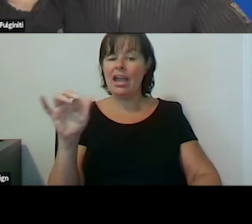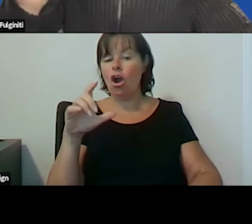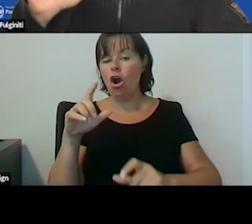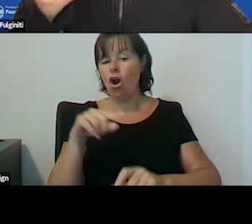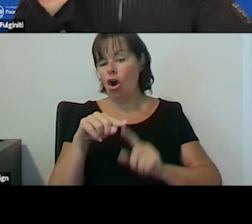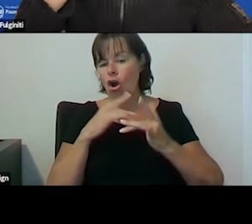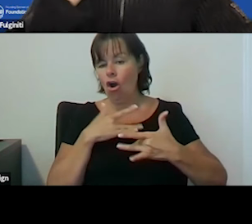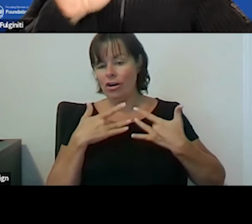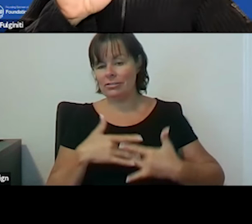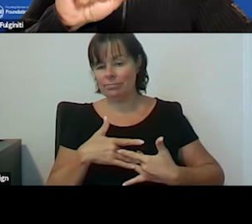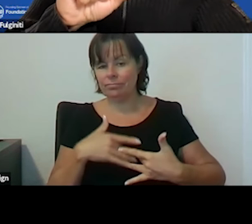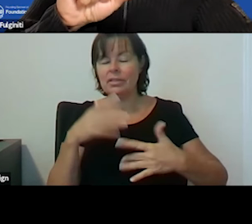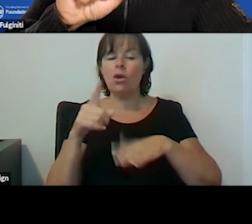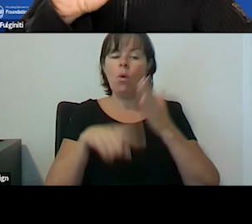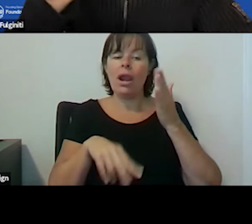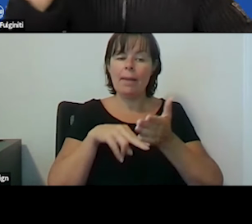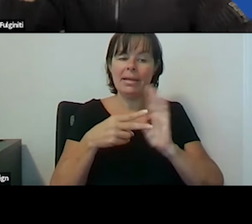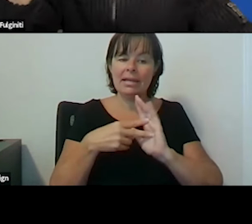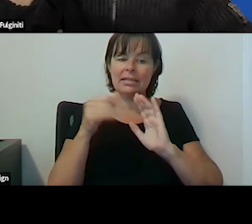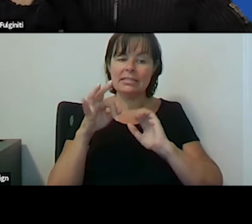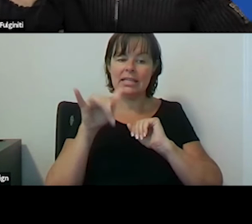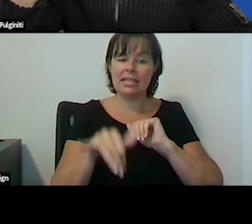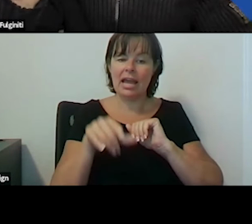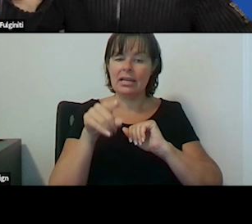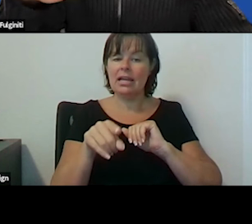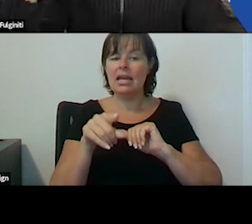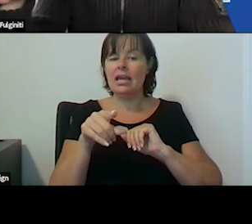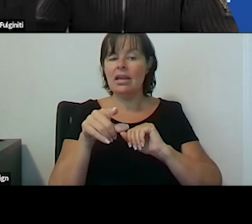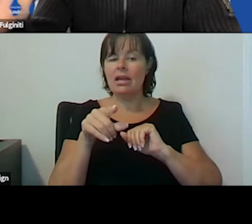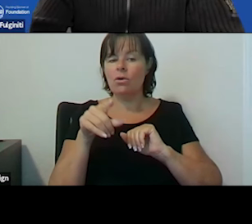which is actually a usability best practice and an accessibility best practice but as you can see